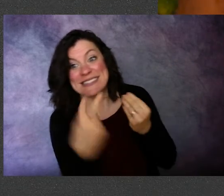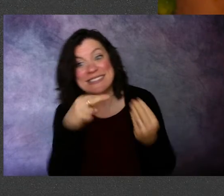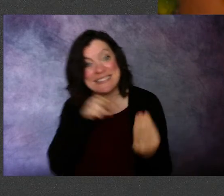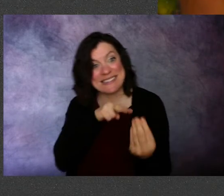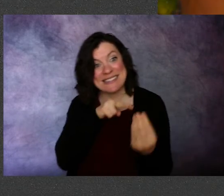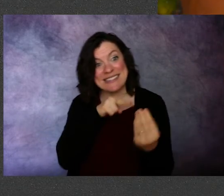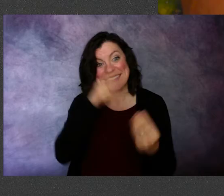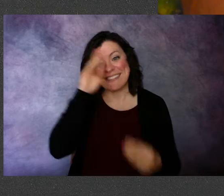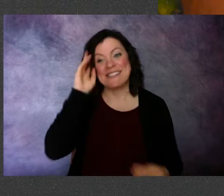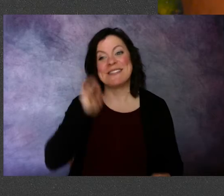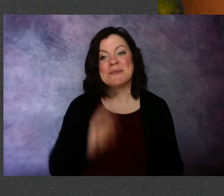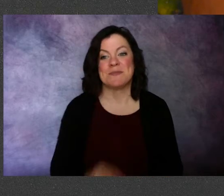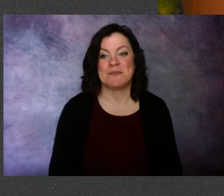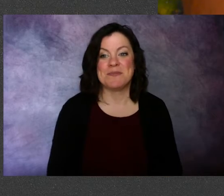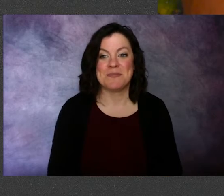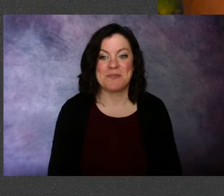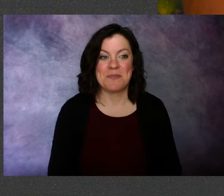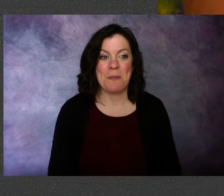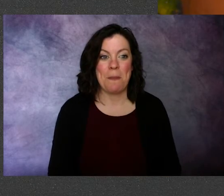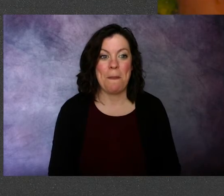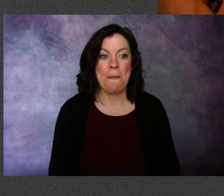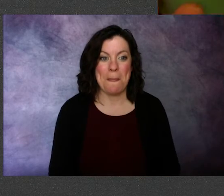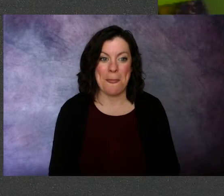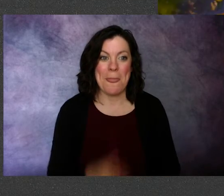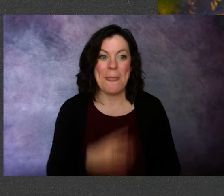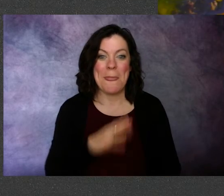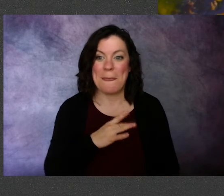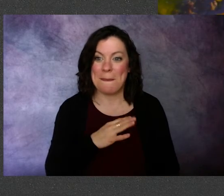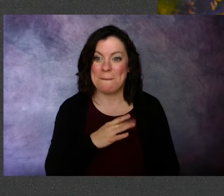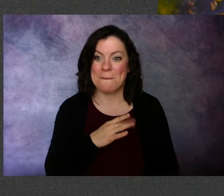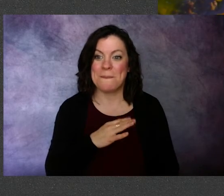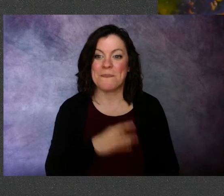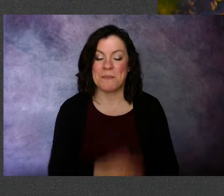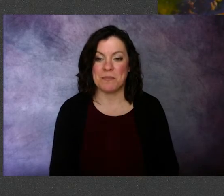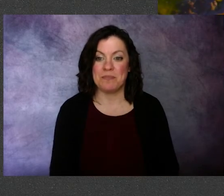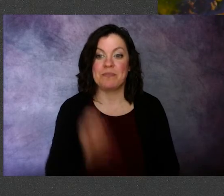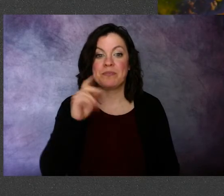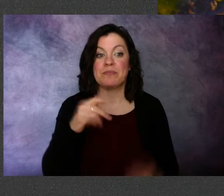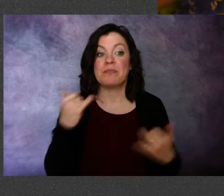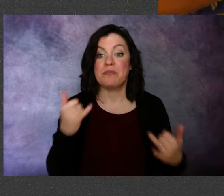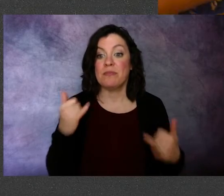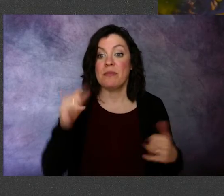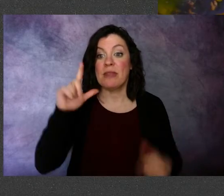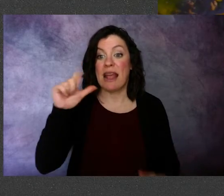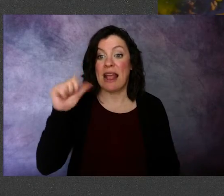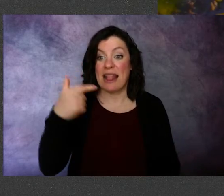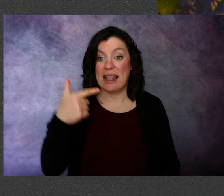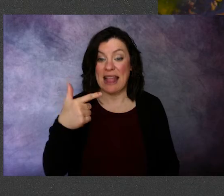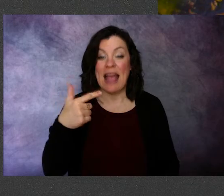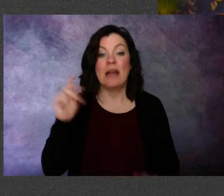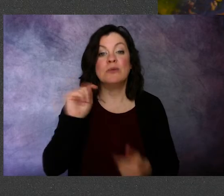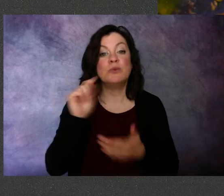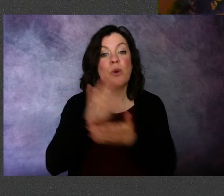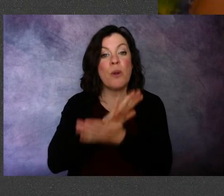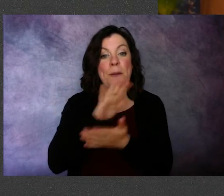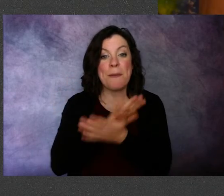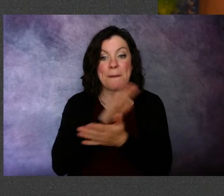because we're gonna add some legs. So put him to the side and get those toilet papers out.